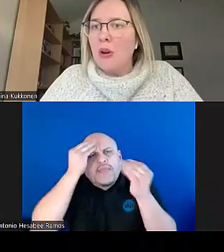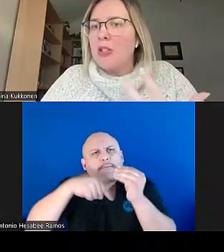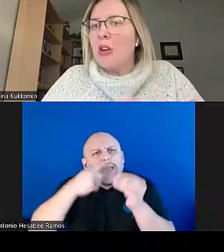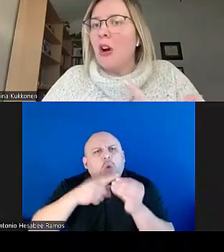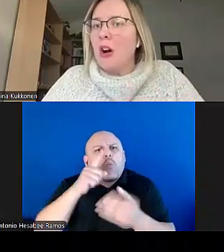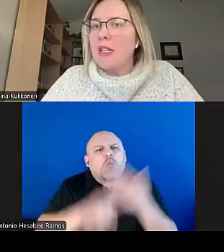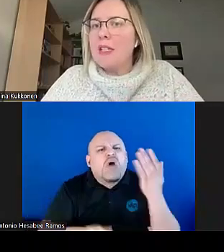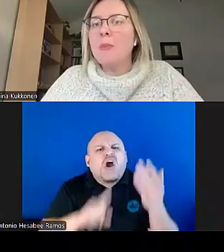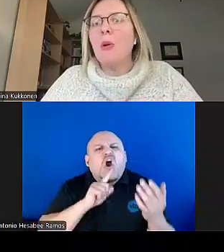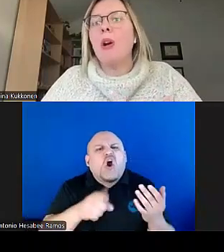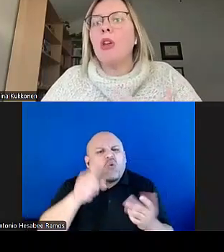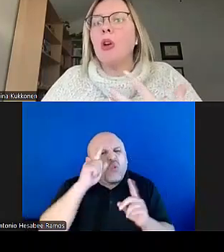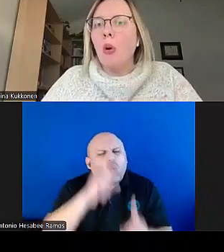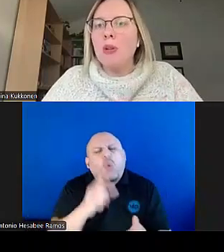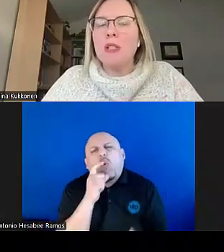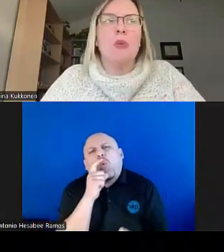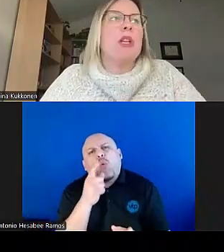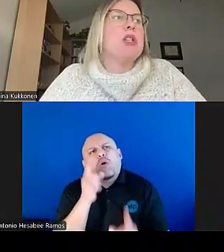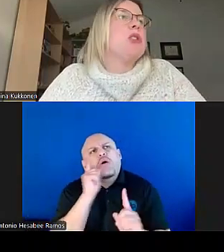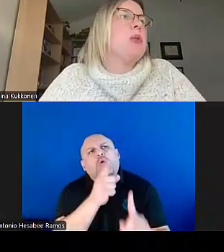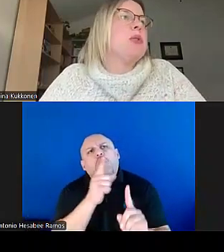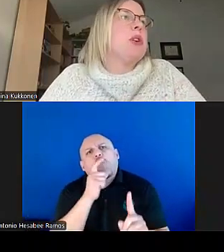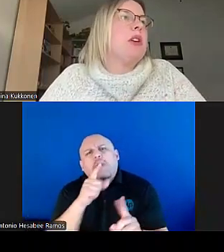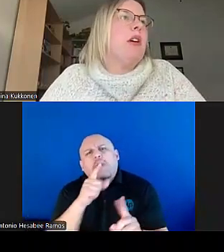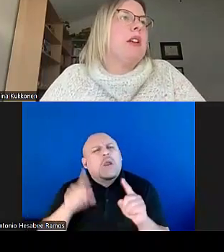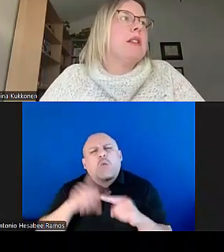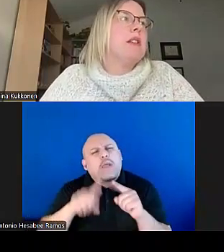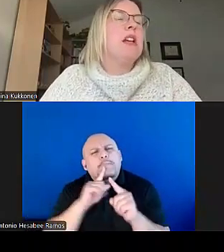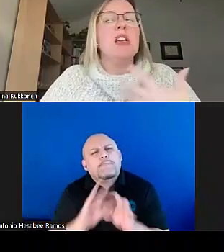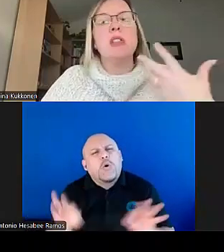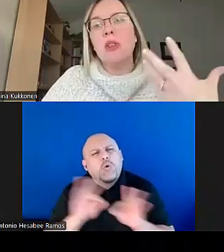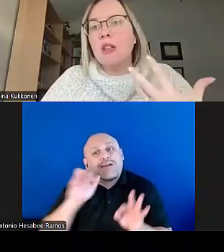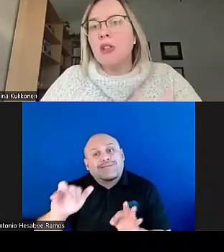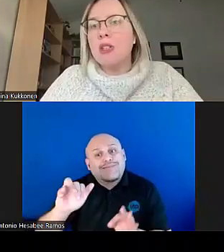are the target audiences, but what are the goals in relation to those target audiences? These are